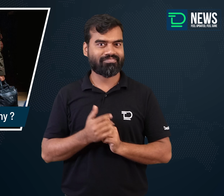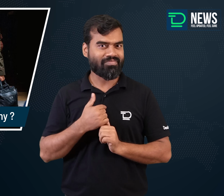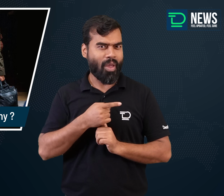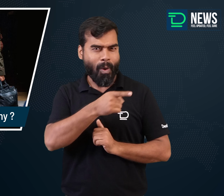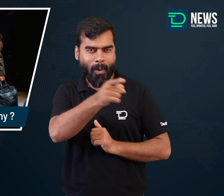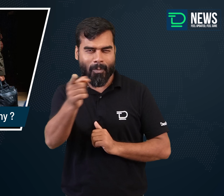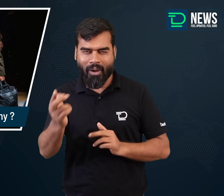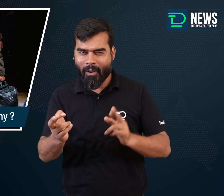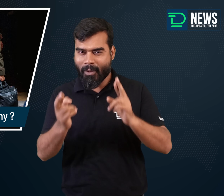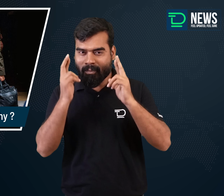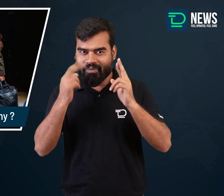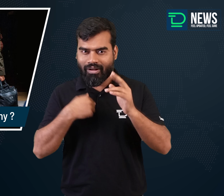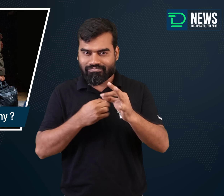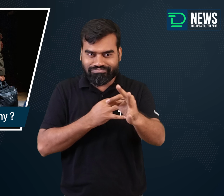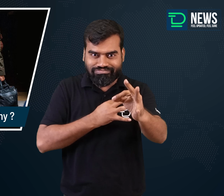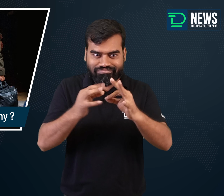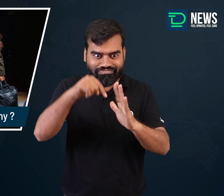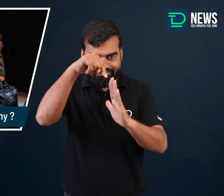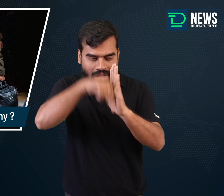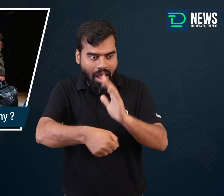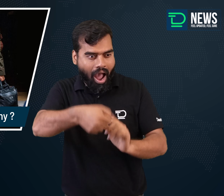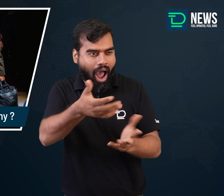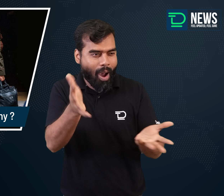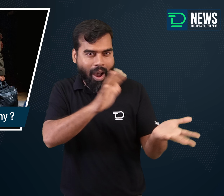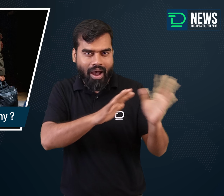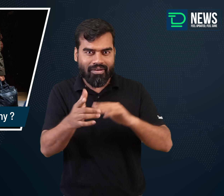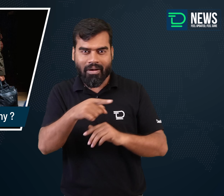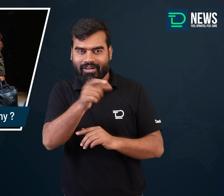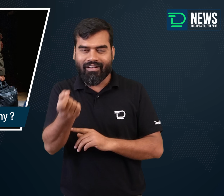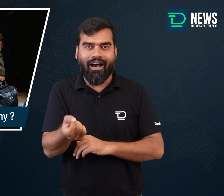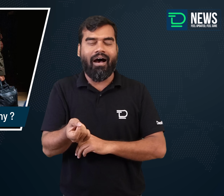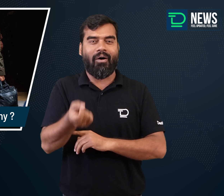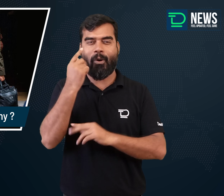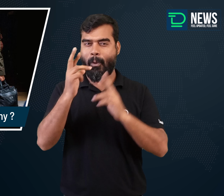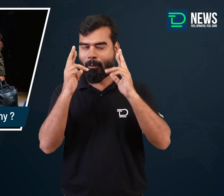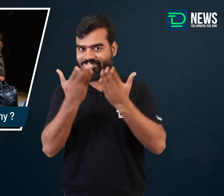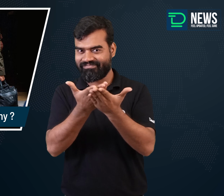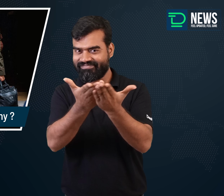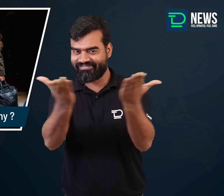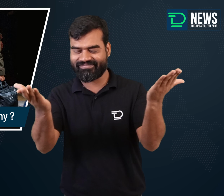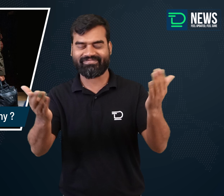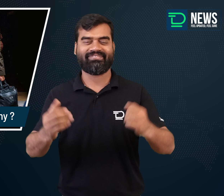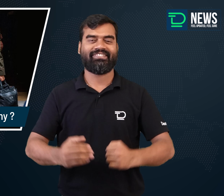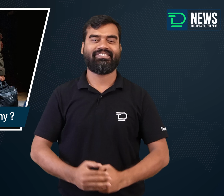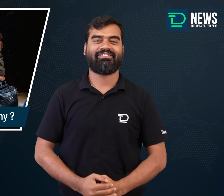Hope you all have understood this.